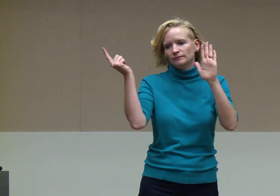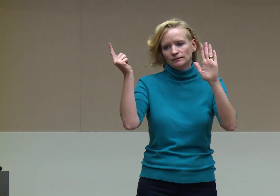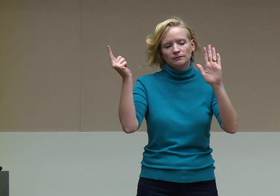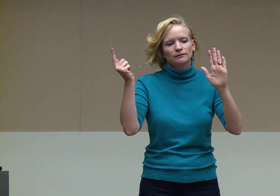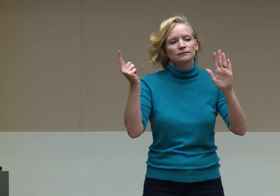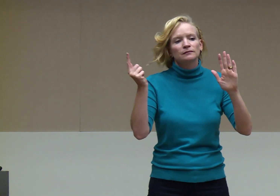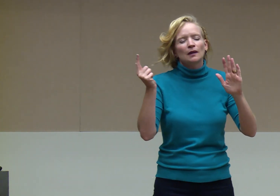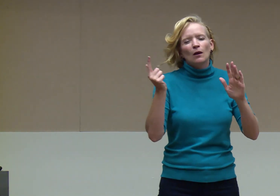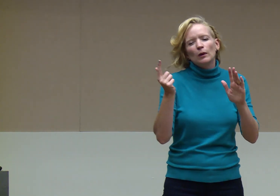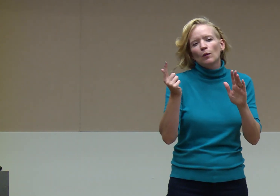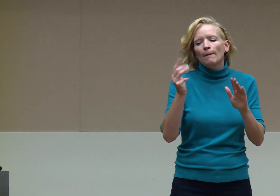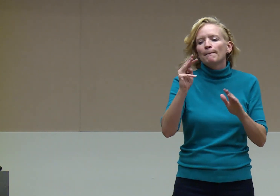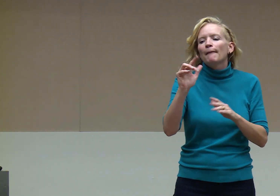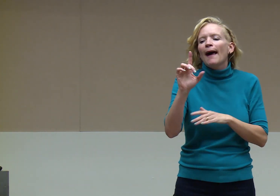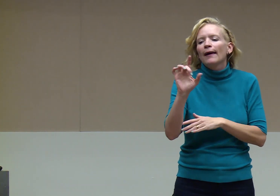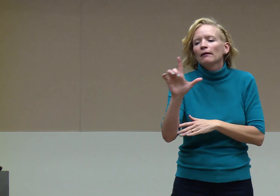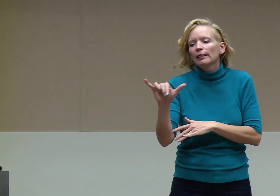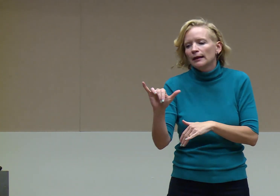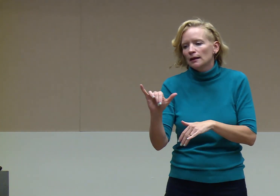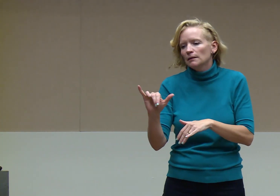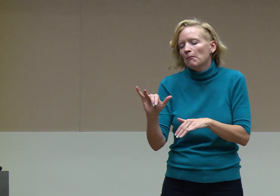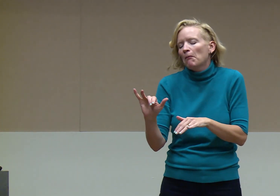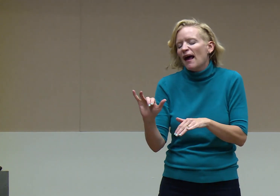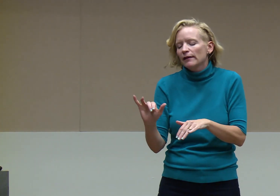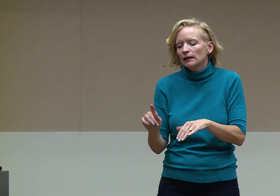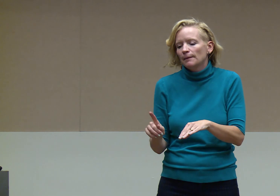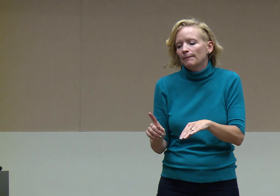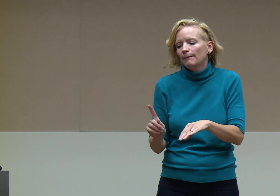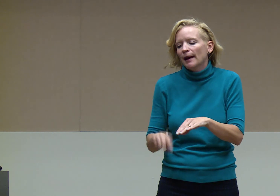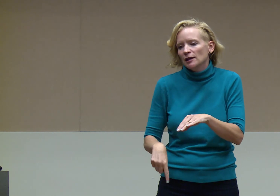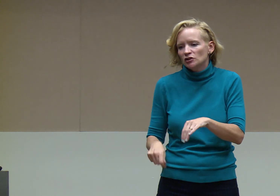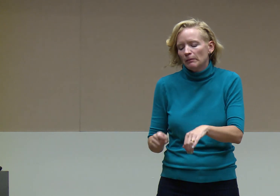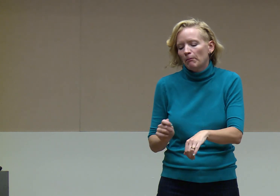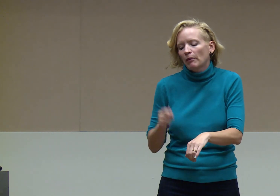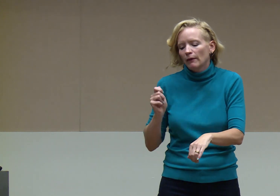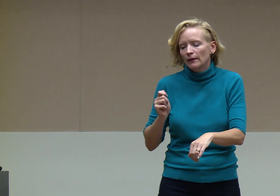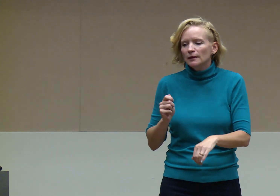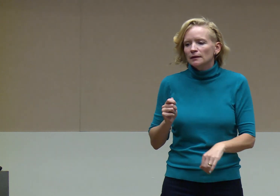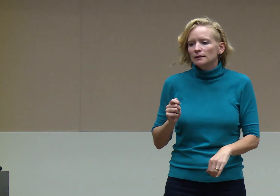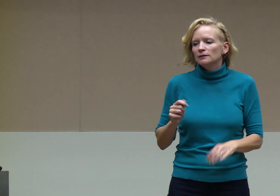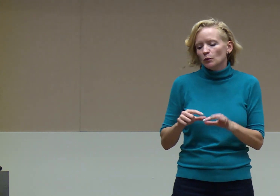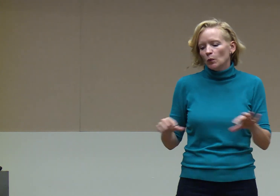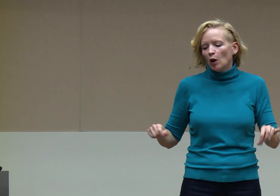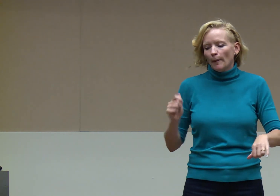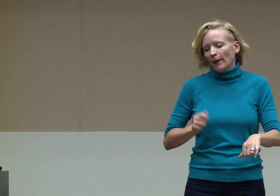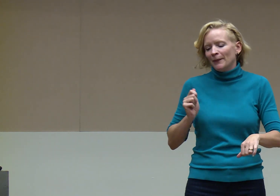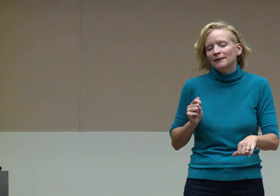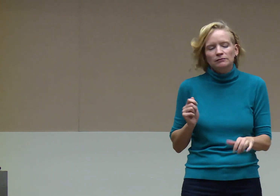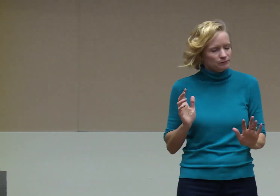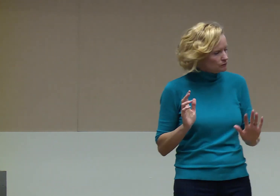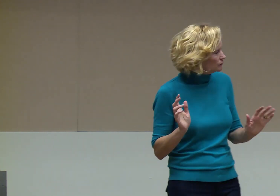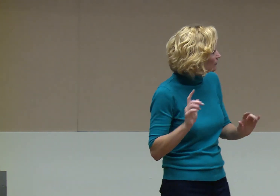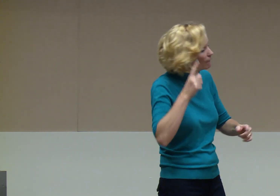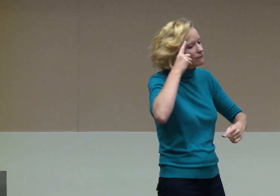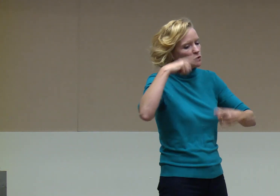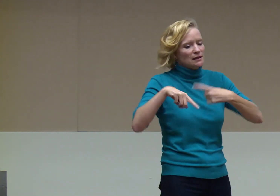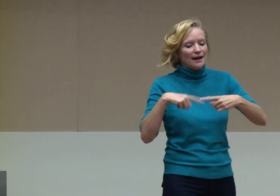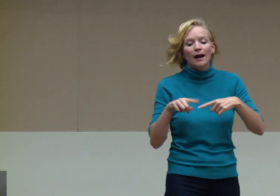We were not allowed to use sign language. I mean, mildly punished if we were using any visual language.